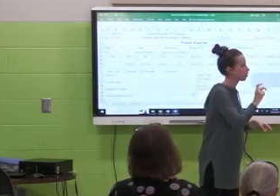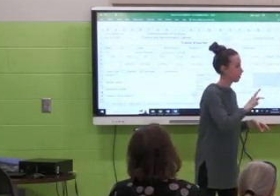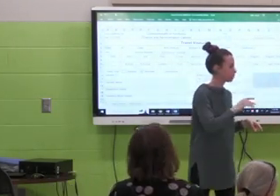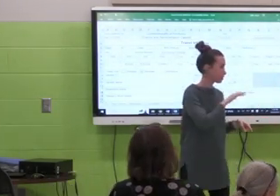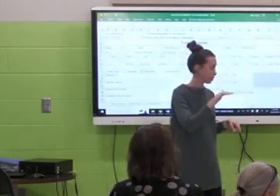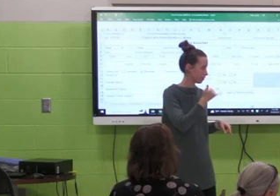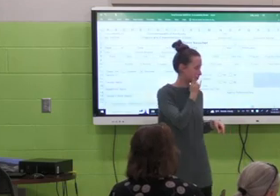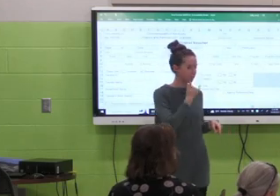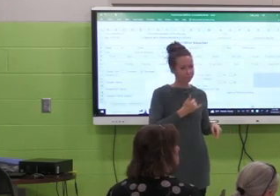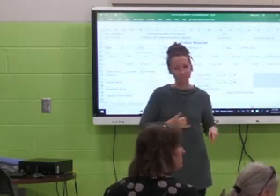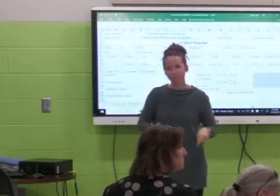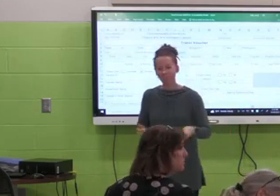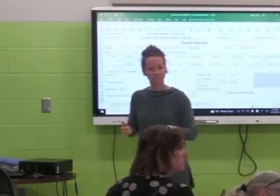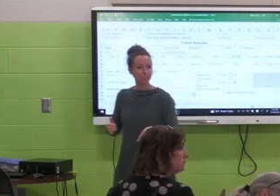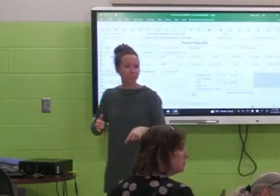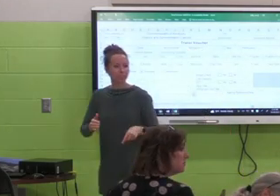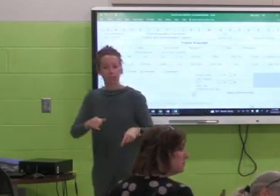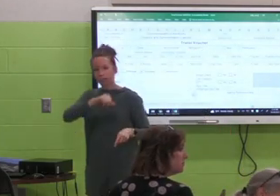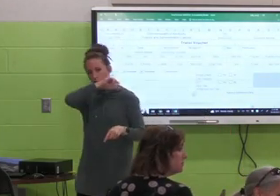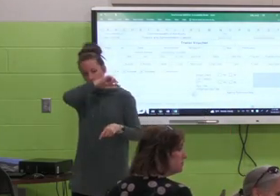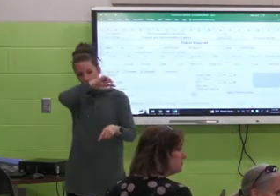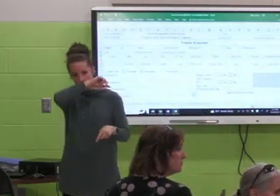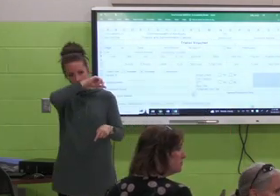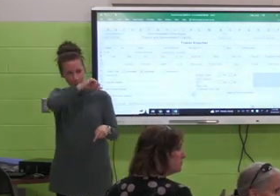all